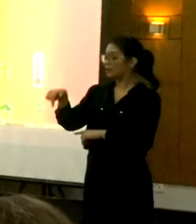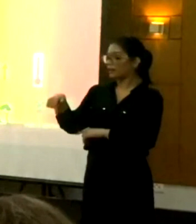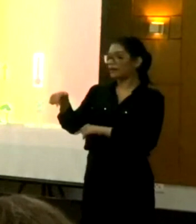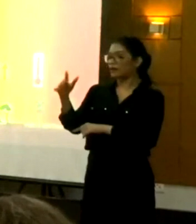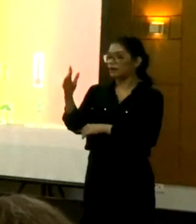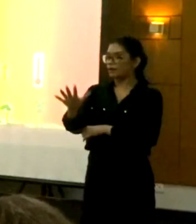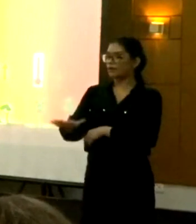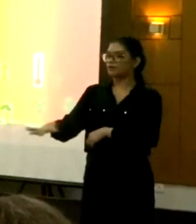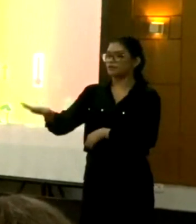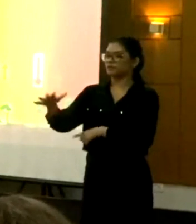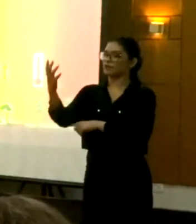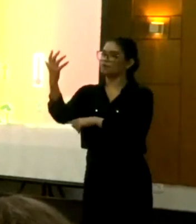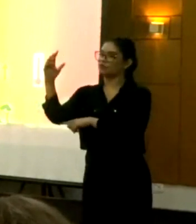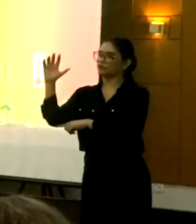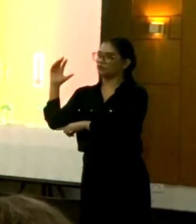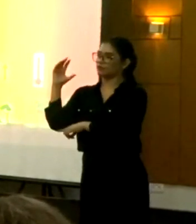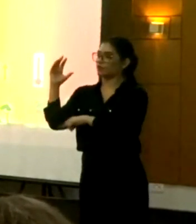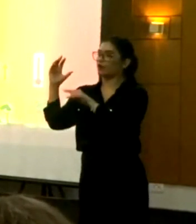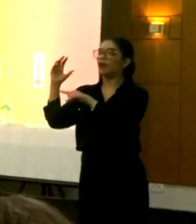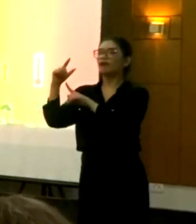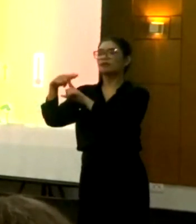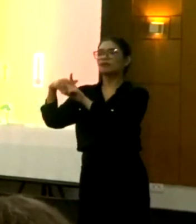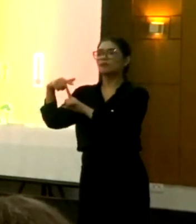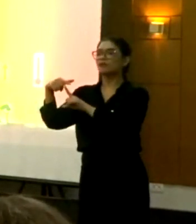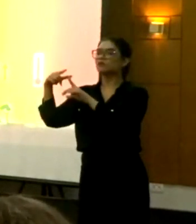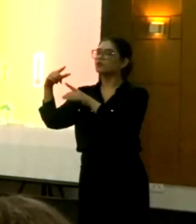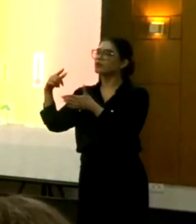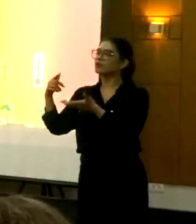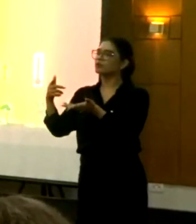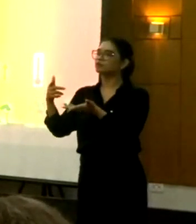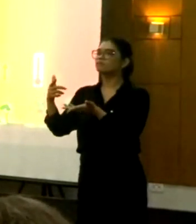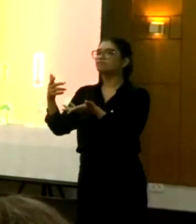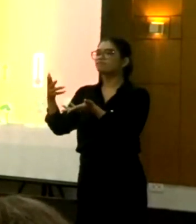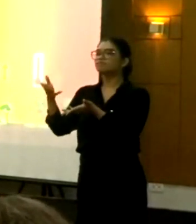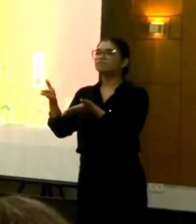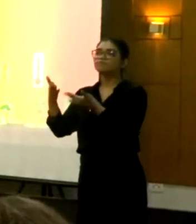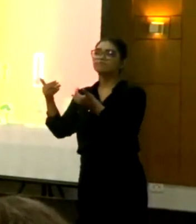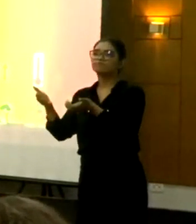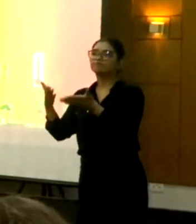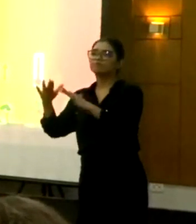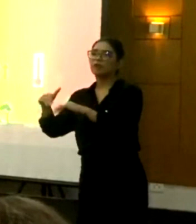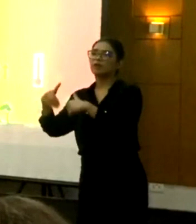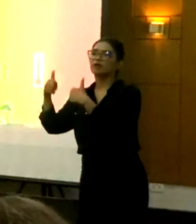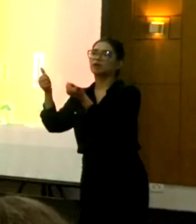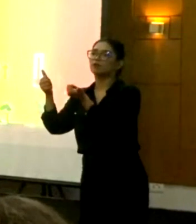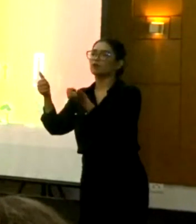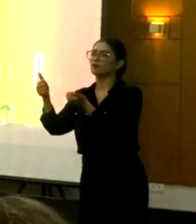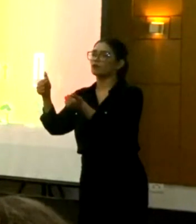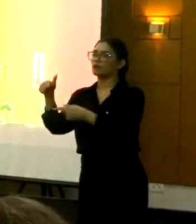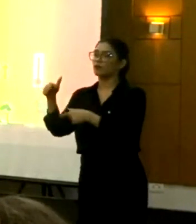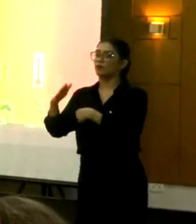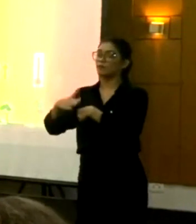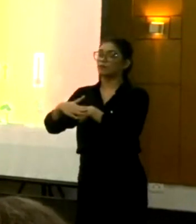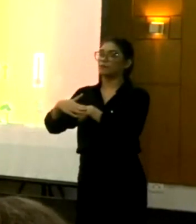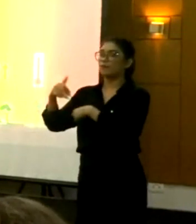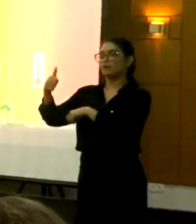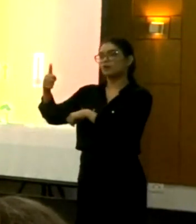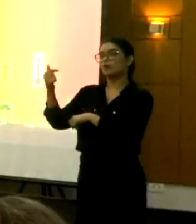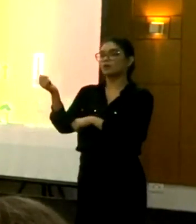the temperature is certainly much milder a region of forests than in a cerrado region or in a region practically without vegetation